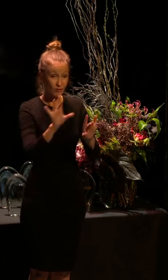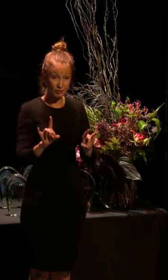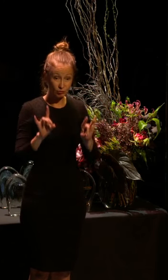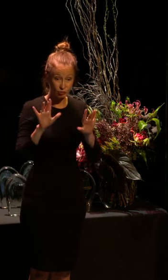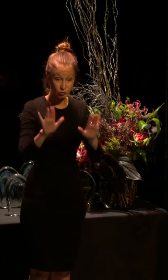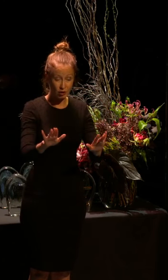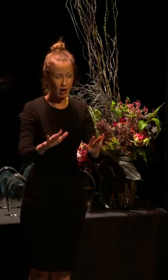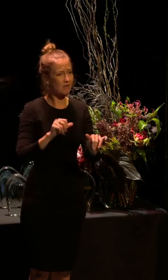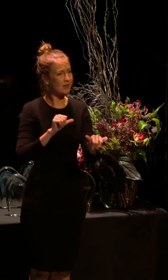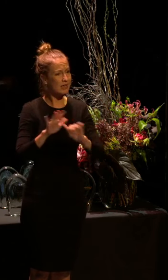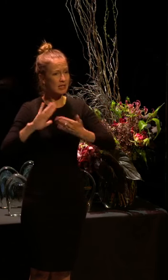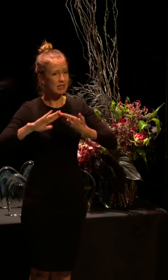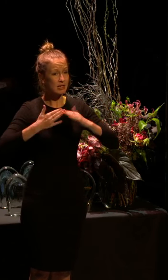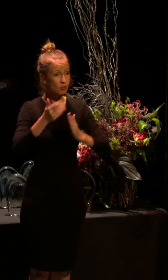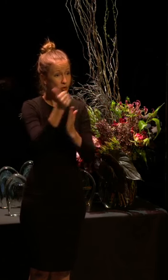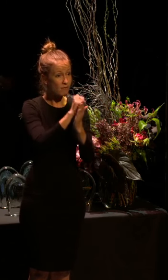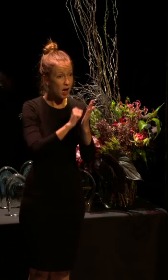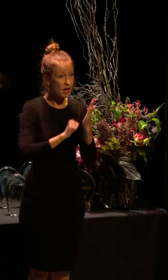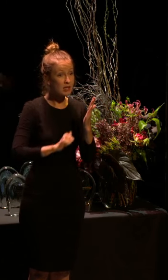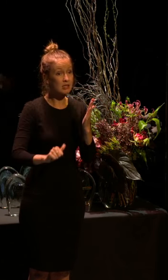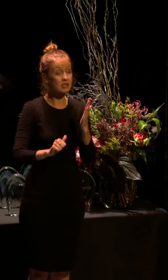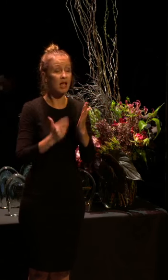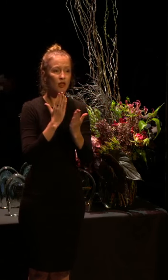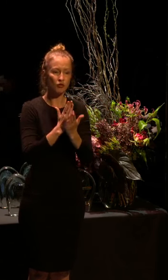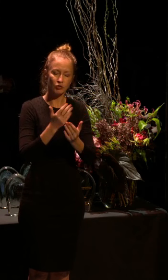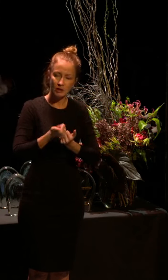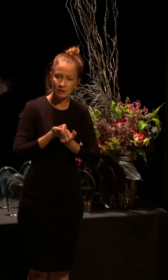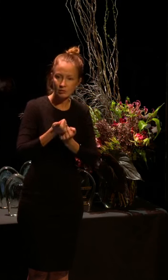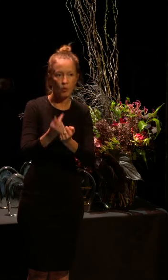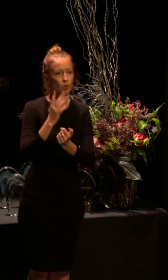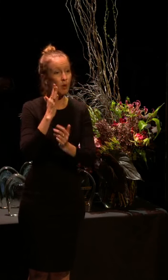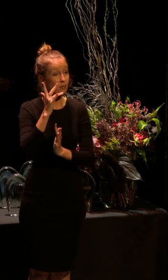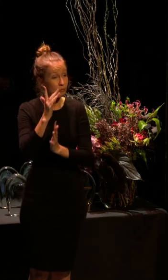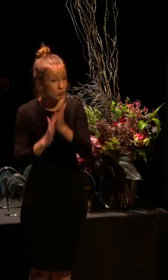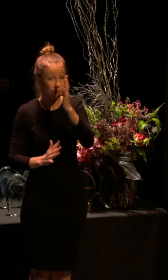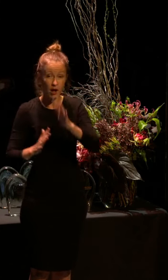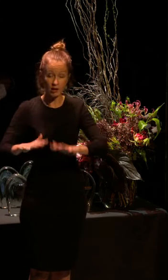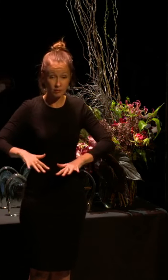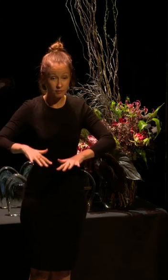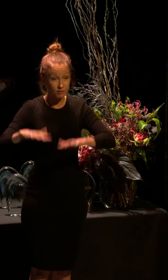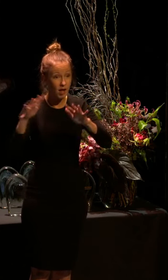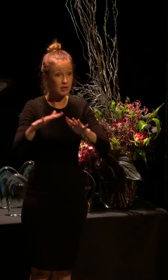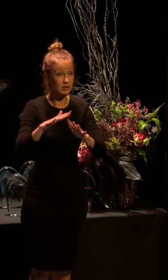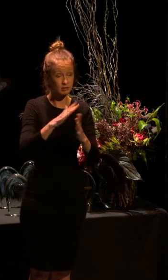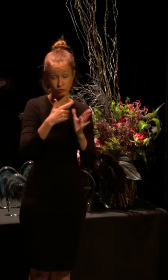when the bushfires and floods presented such challenges, we thank you.